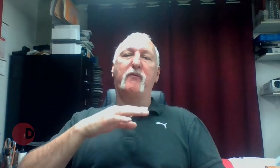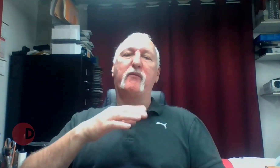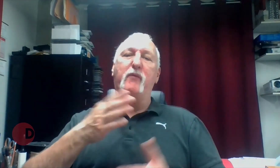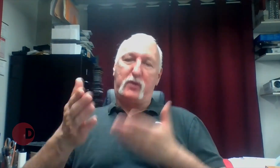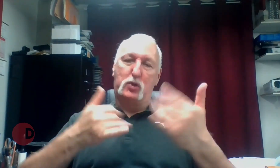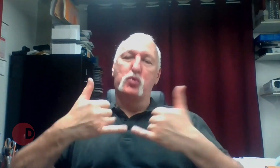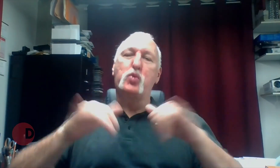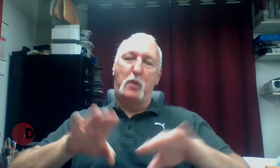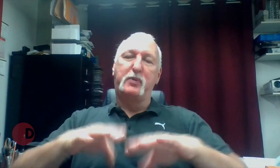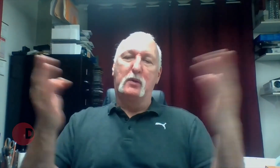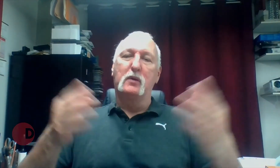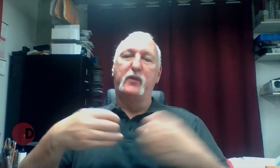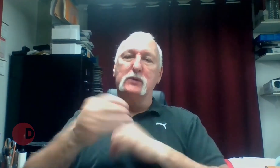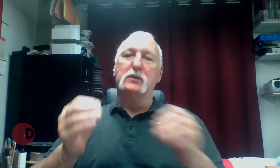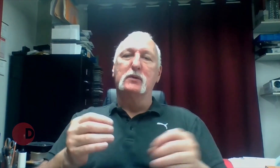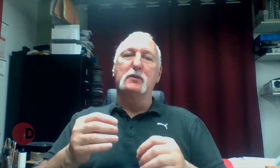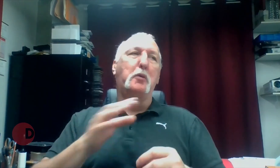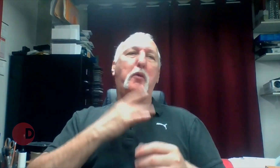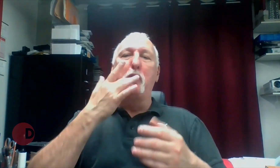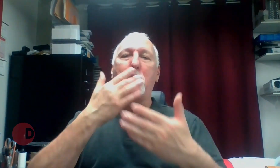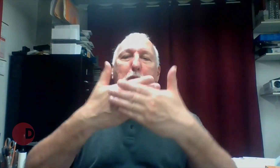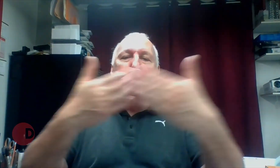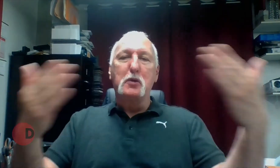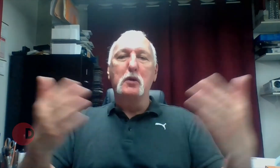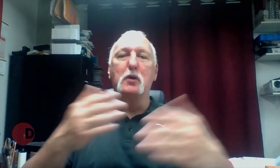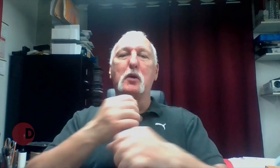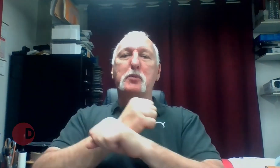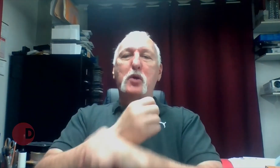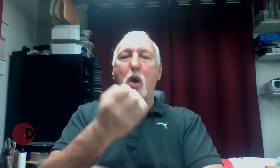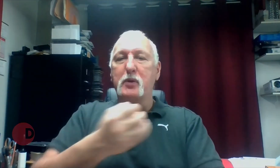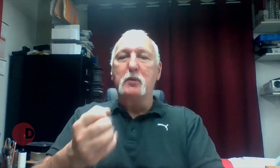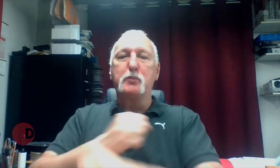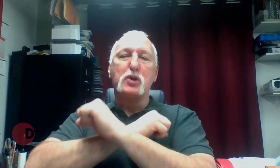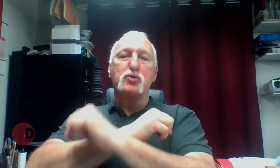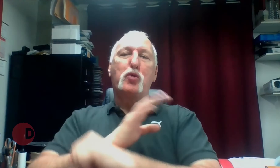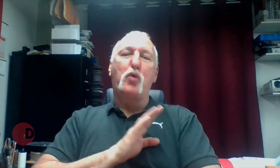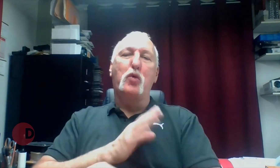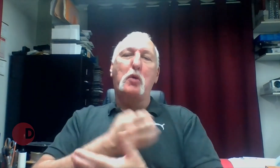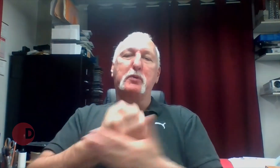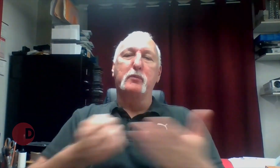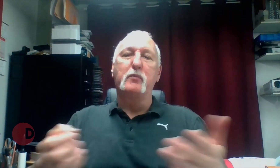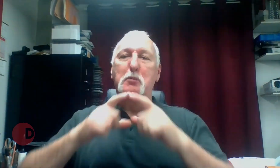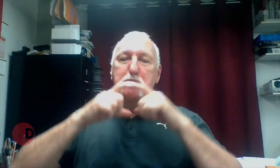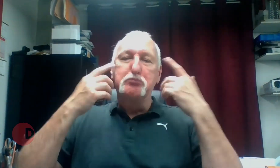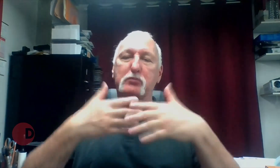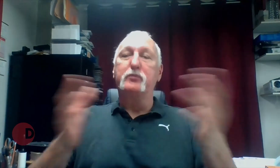personal protective equipment (PPE) including masks.